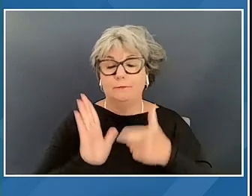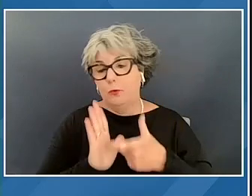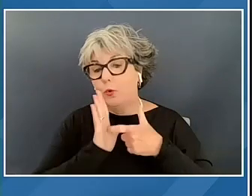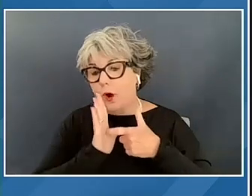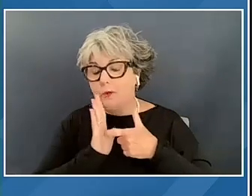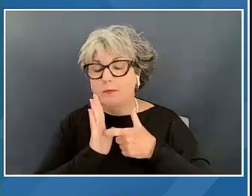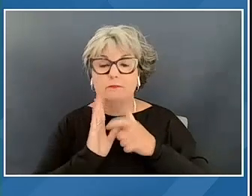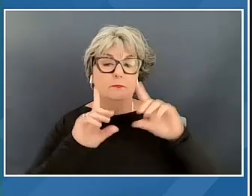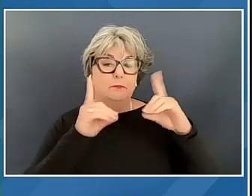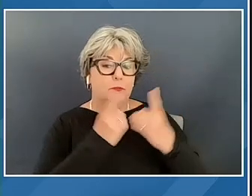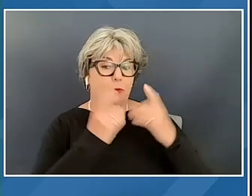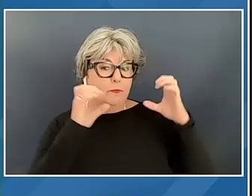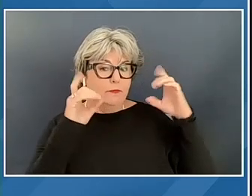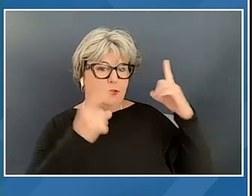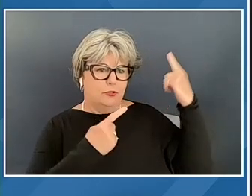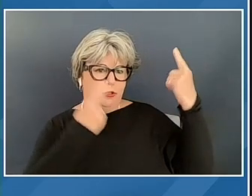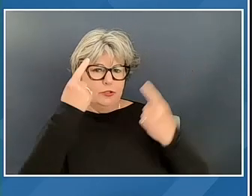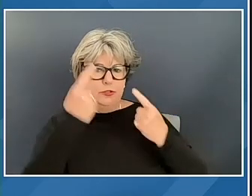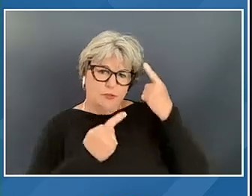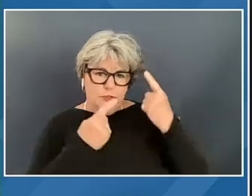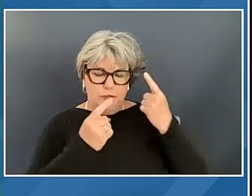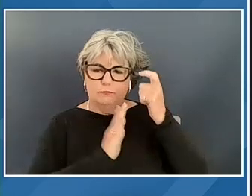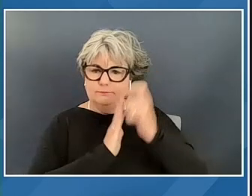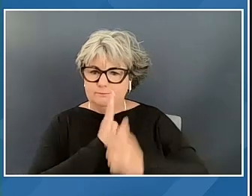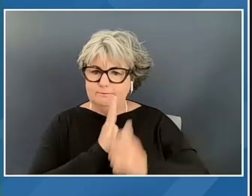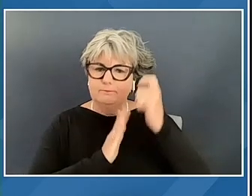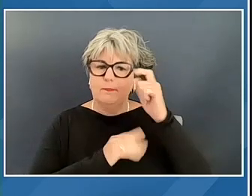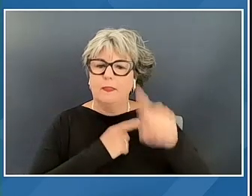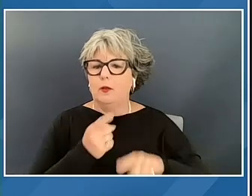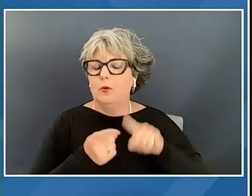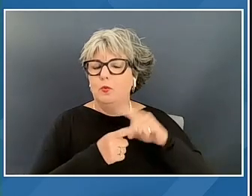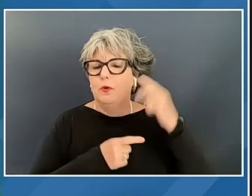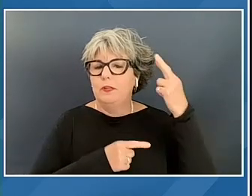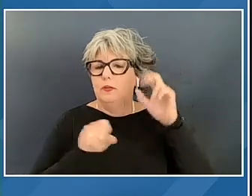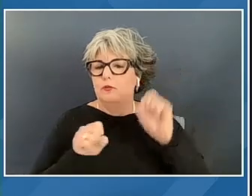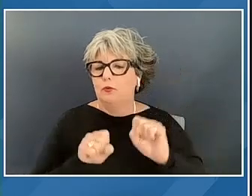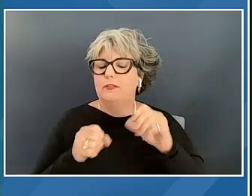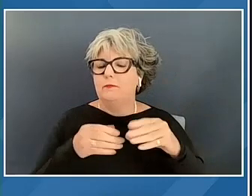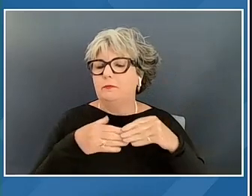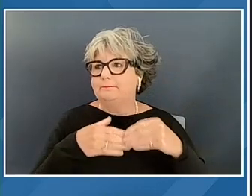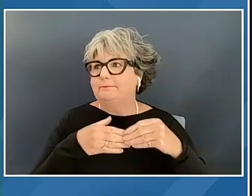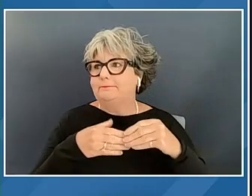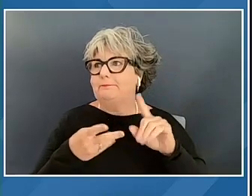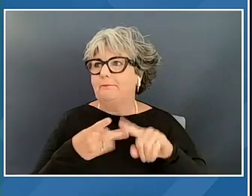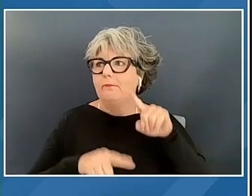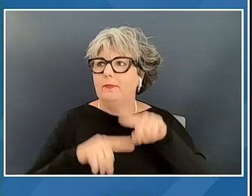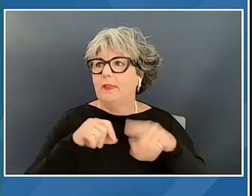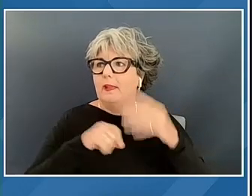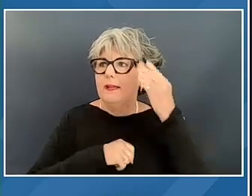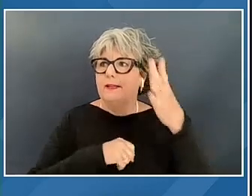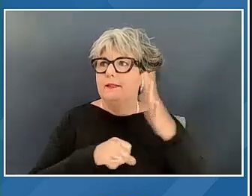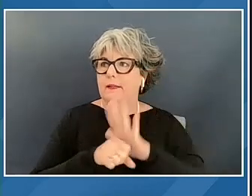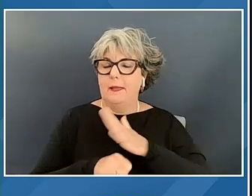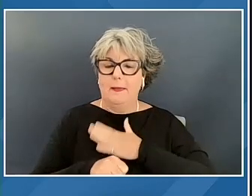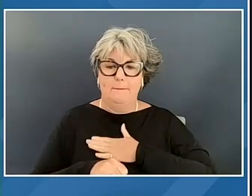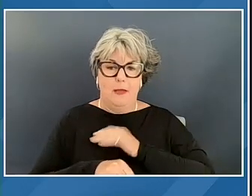consider automation wherever it is reasonably feasible. I cannot tell you in my work how important